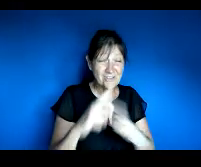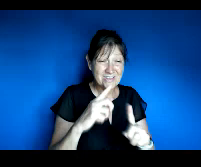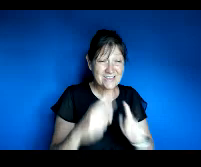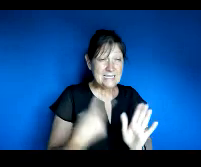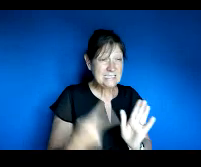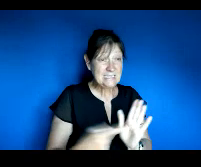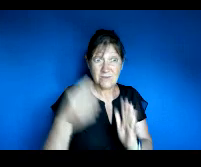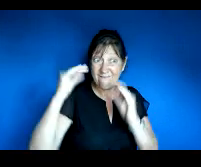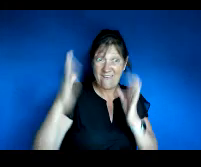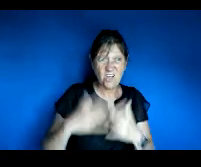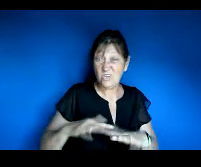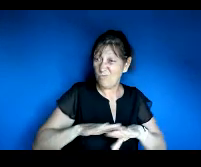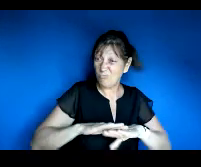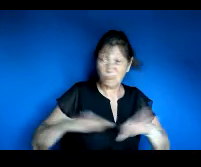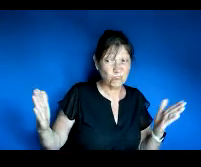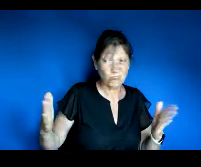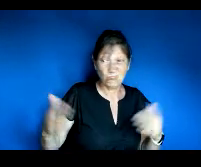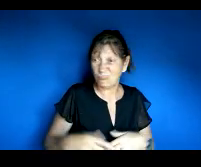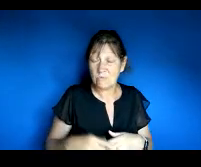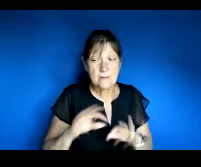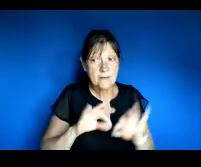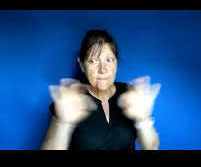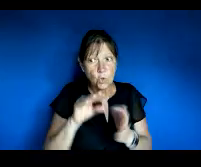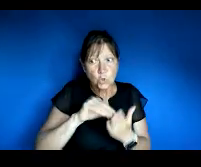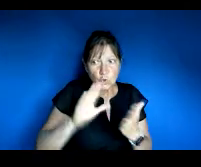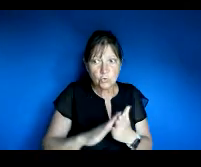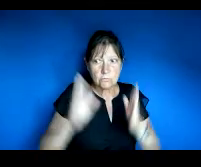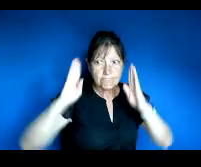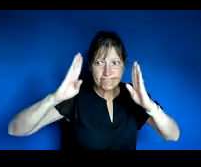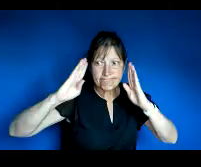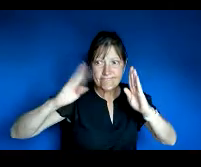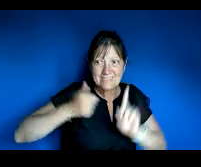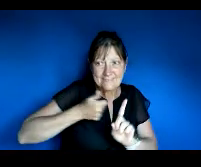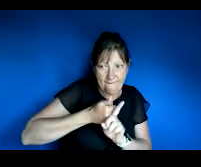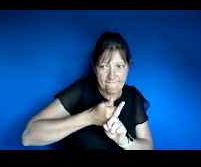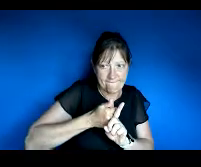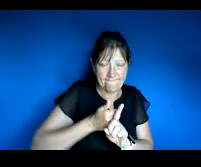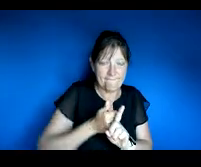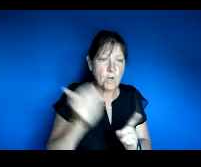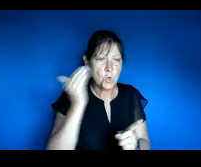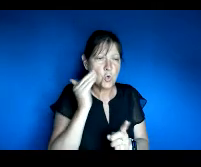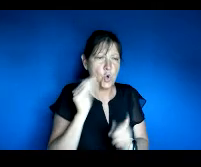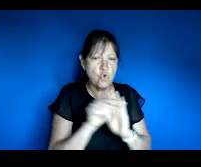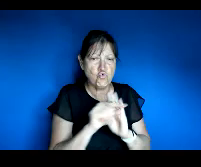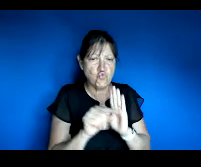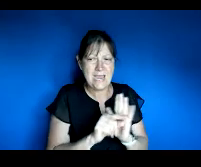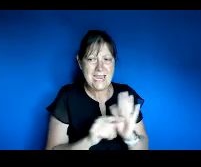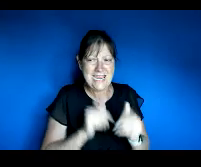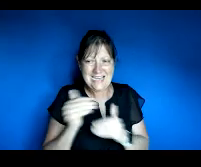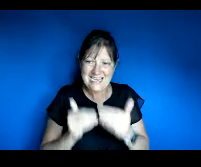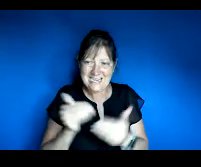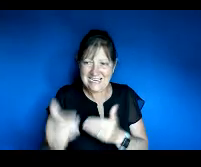And so that's where it's really important that students sort of manage that and make sure that they're understanding where they're at in the class.